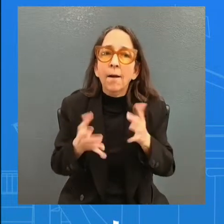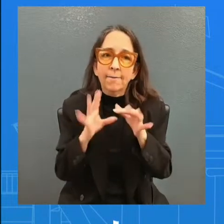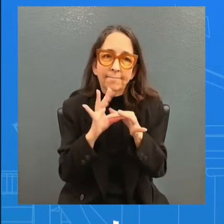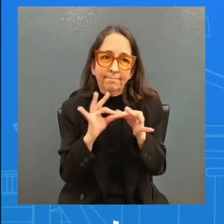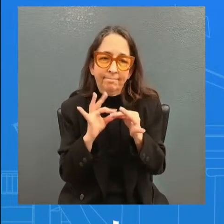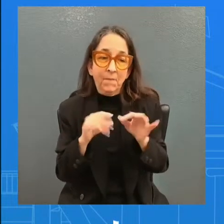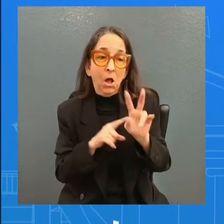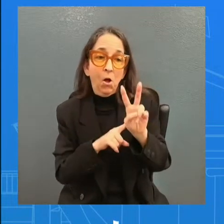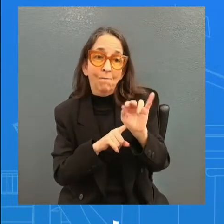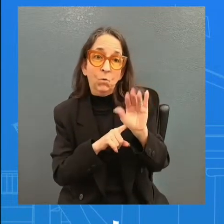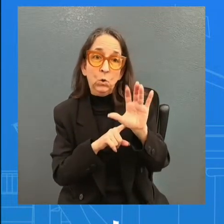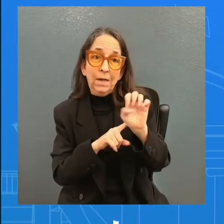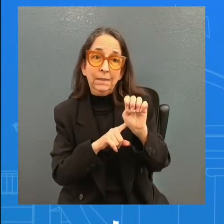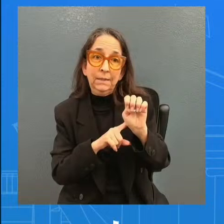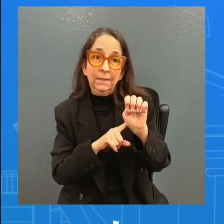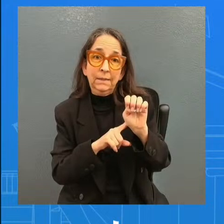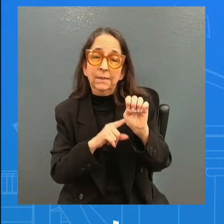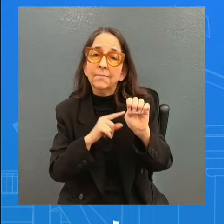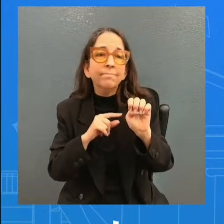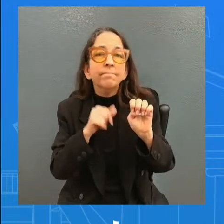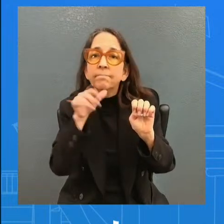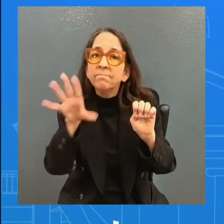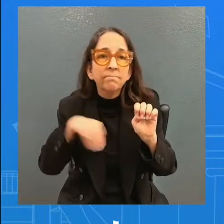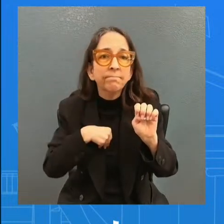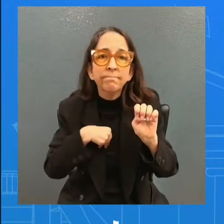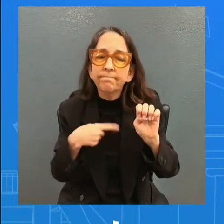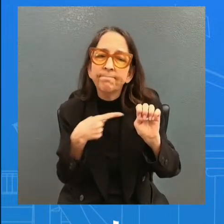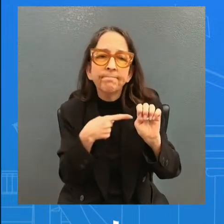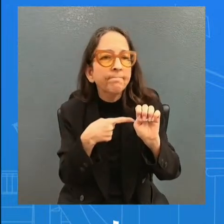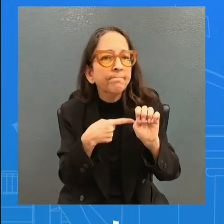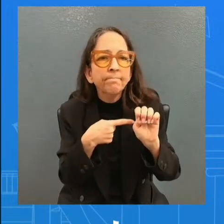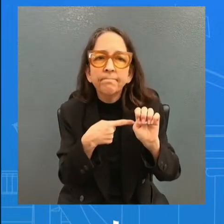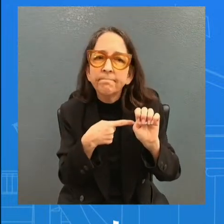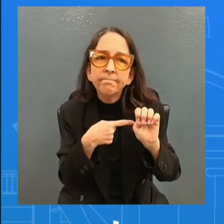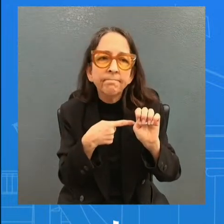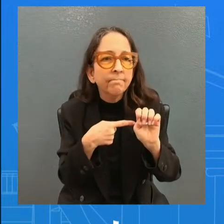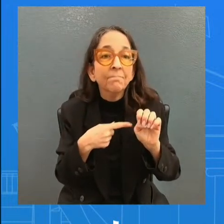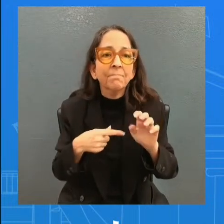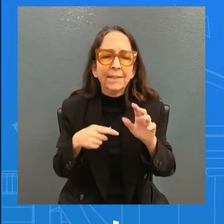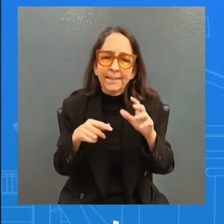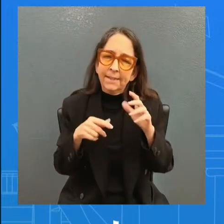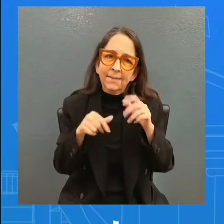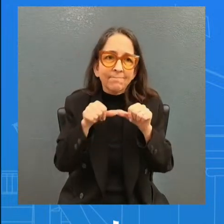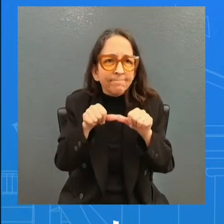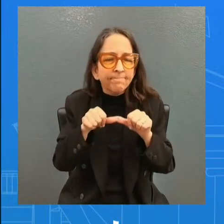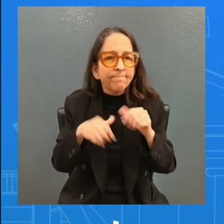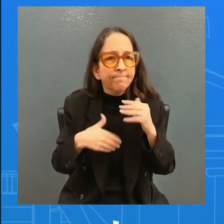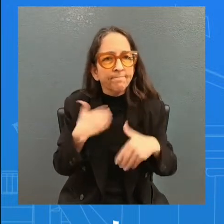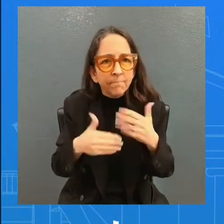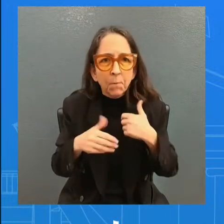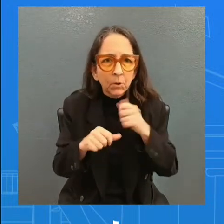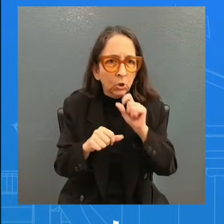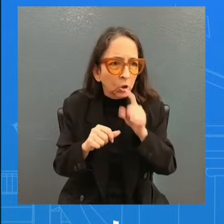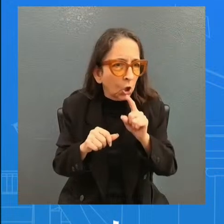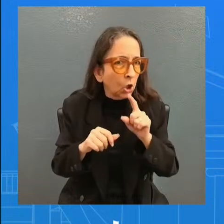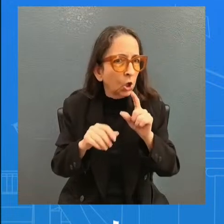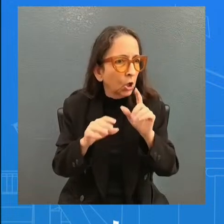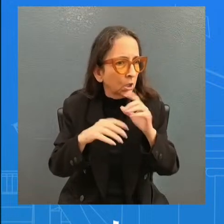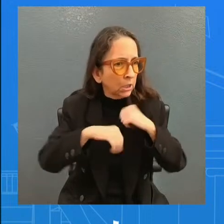obviously, to make sure that there is -- a security protocol continues and we protect Americans and Americ–